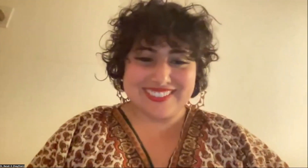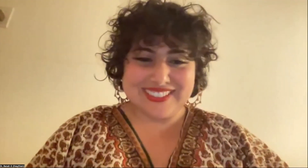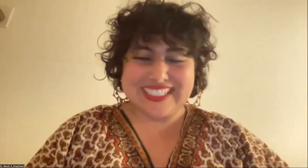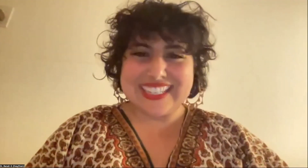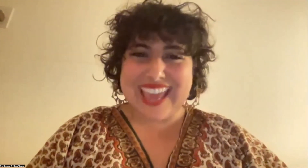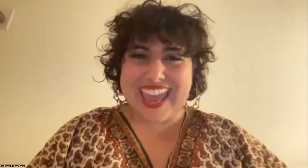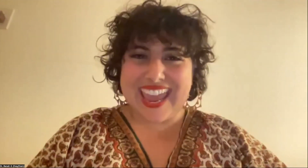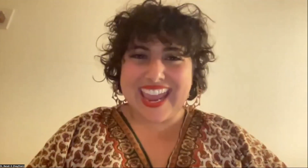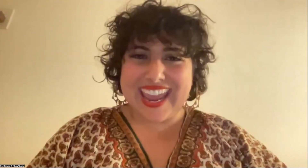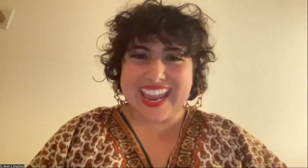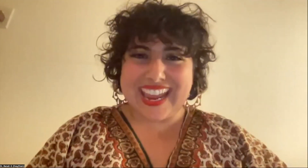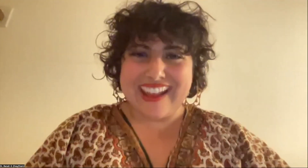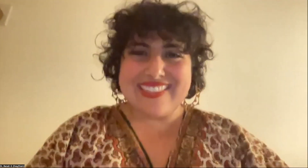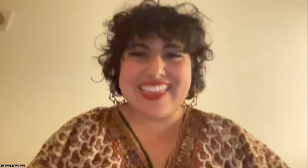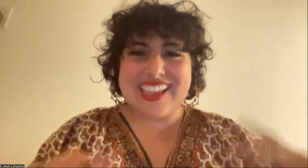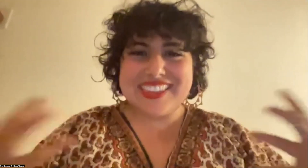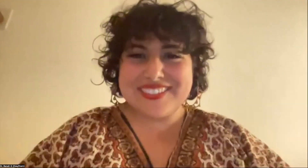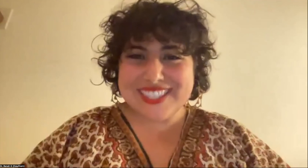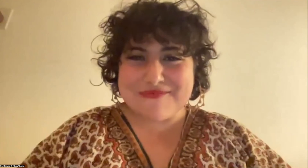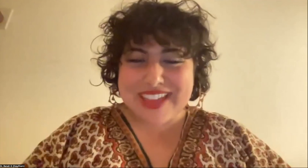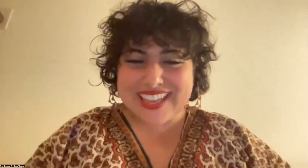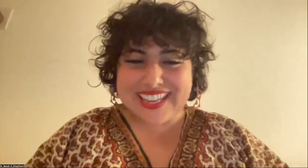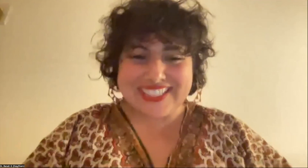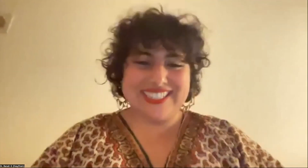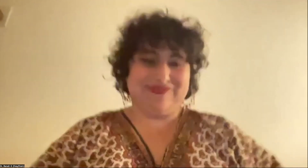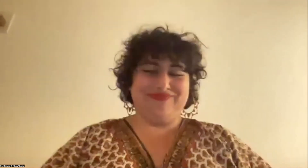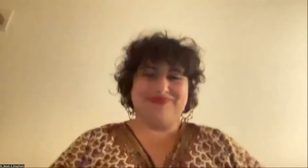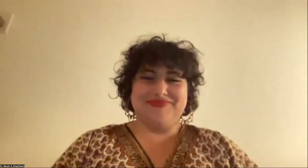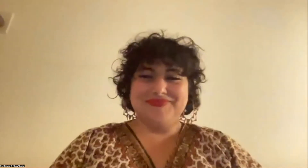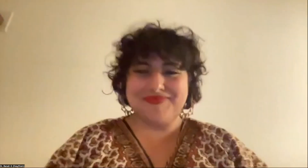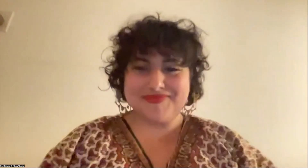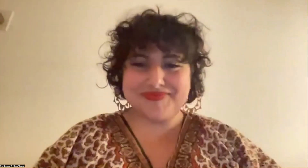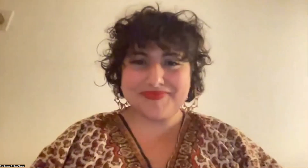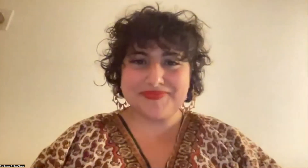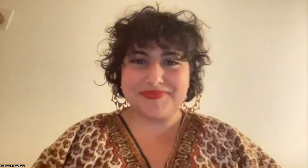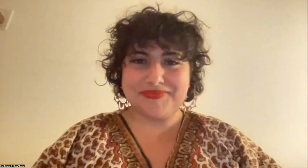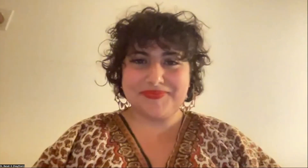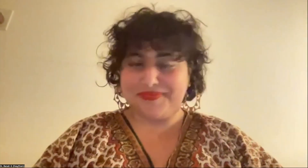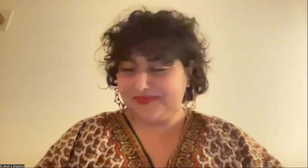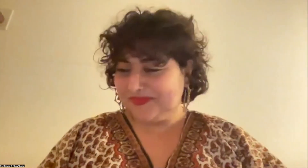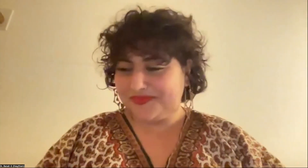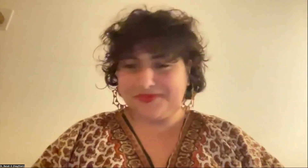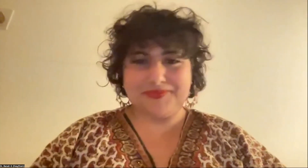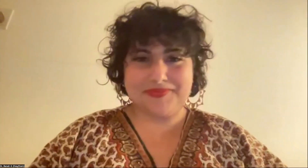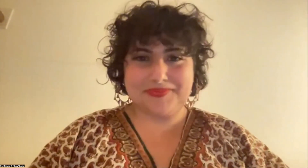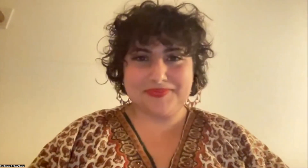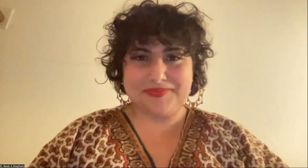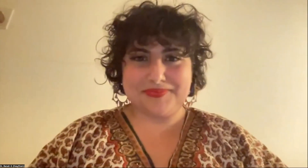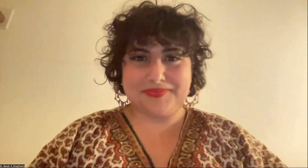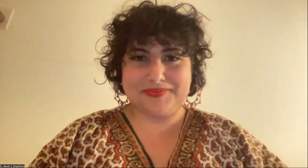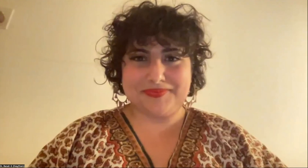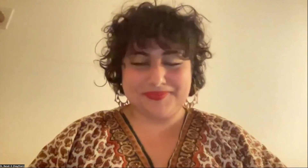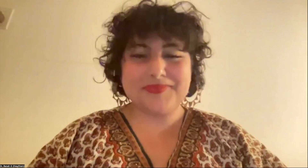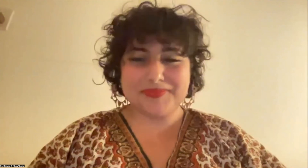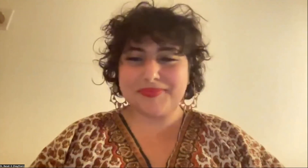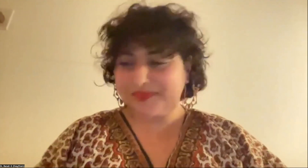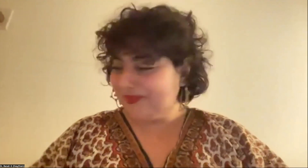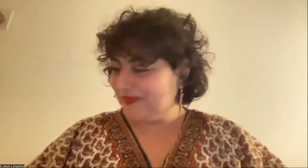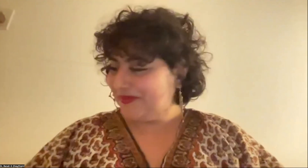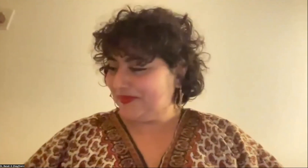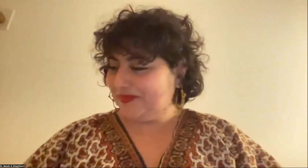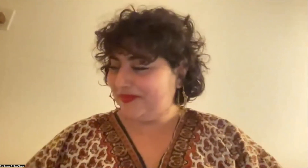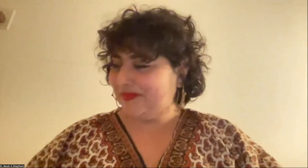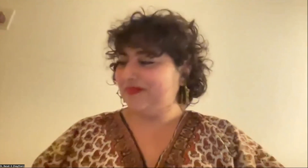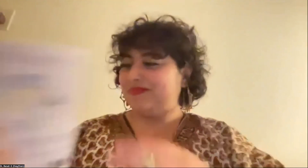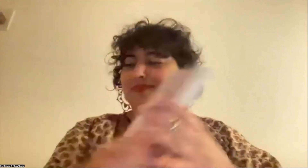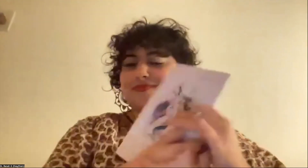were able to come, thank you. Please buy, please buy Banah’s book. It will be linked in the chat.